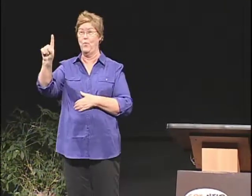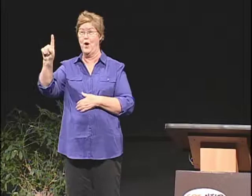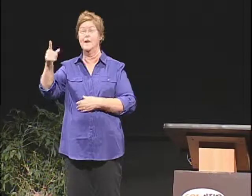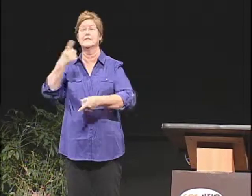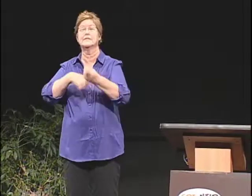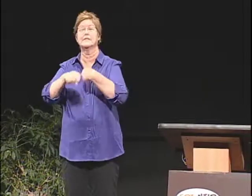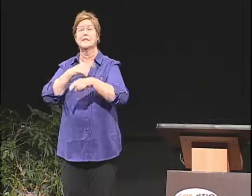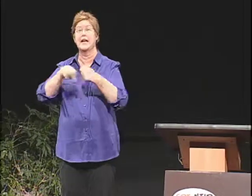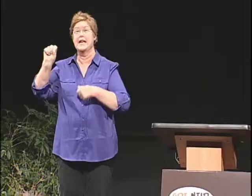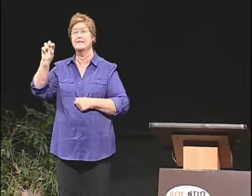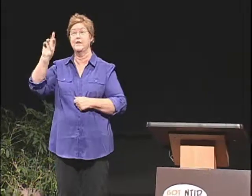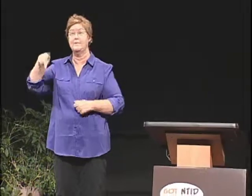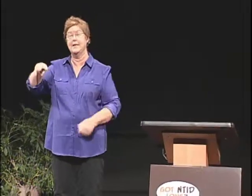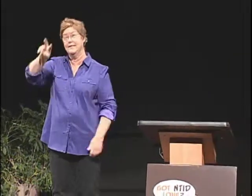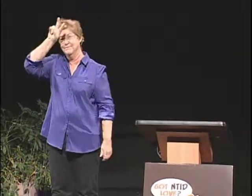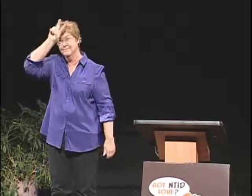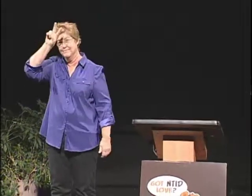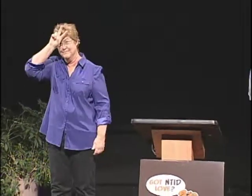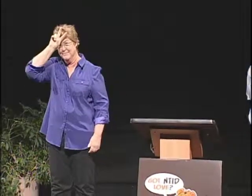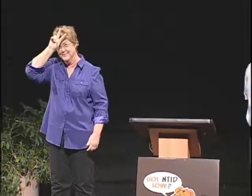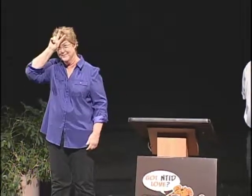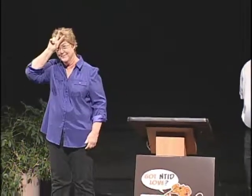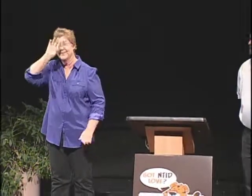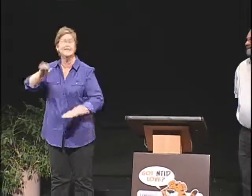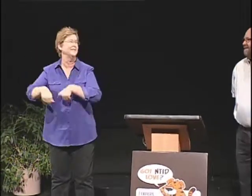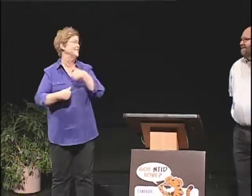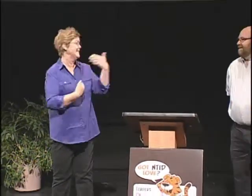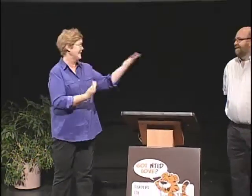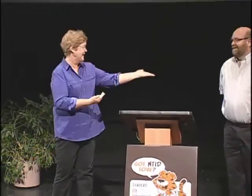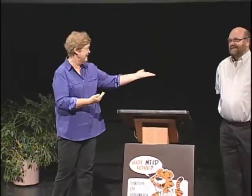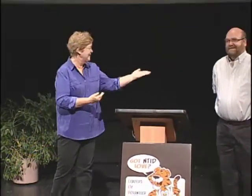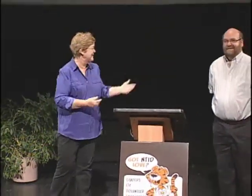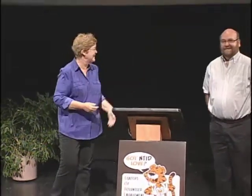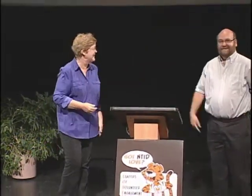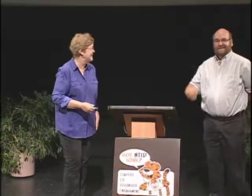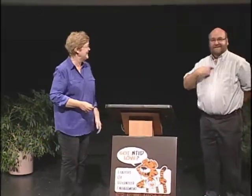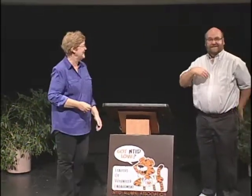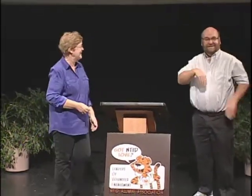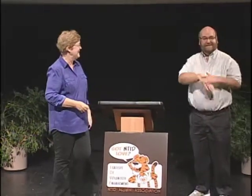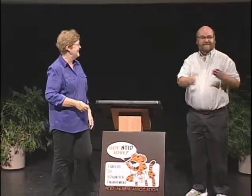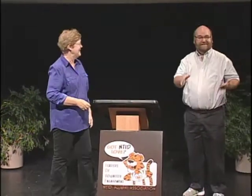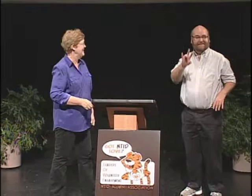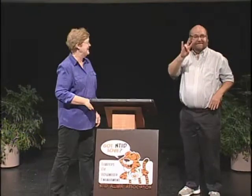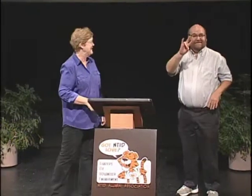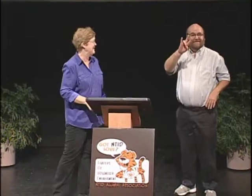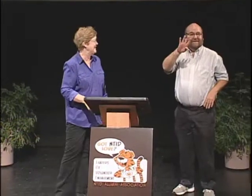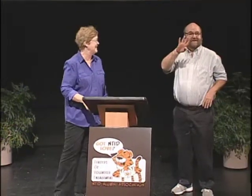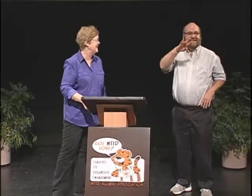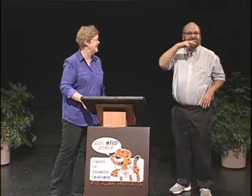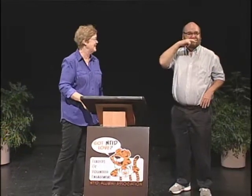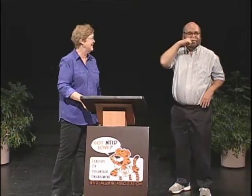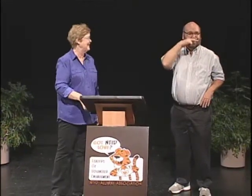I came in in '71, and this was our SVP sign. Sam, how about you? I was here in '74.